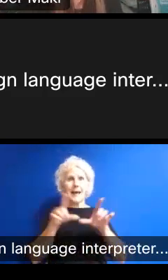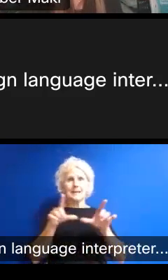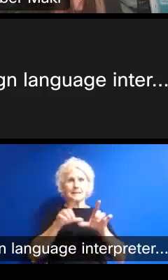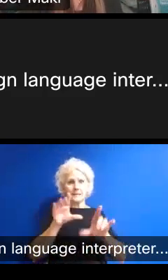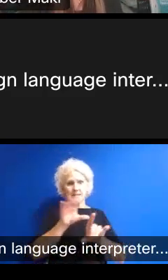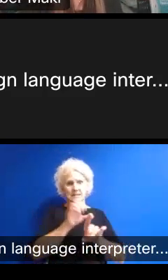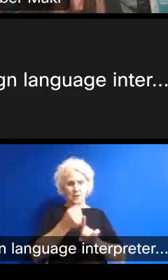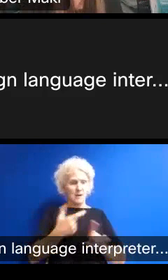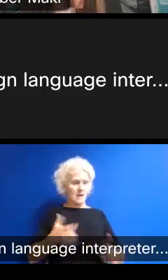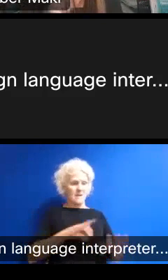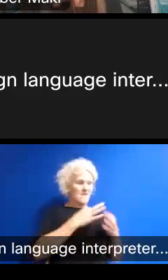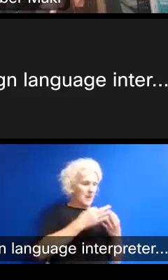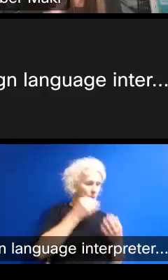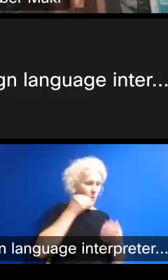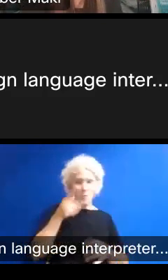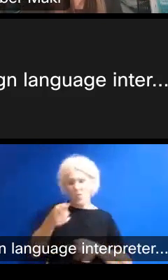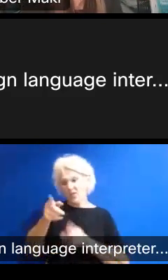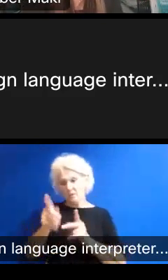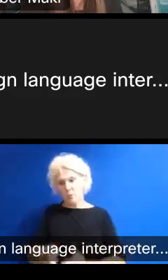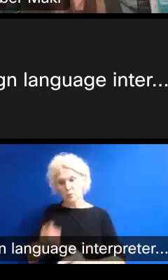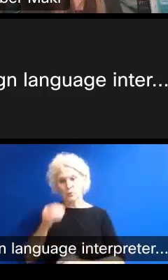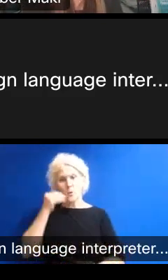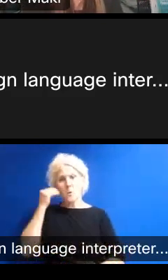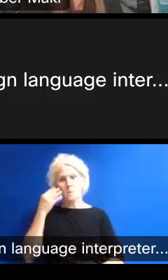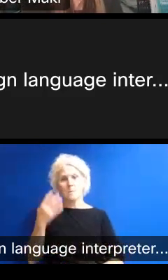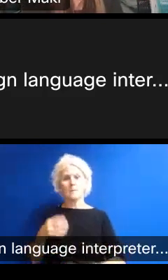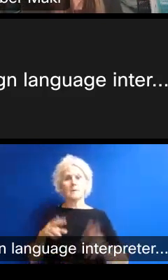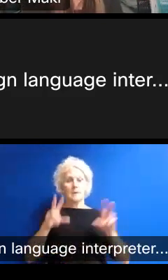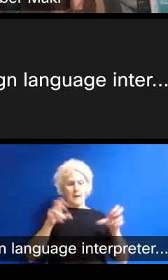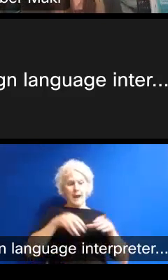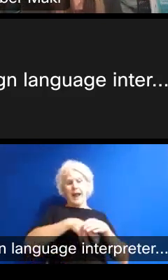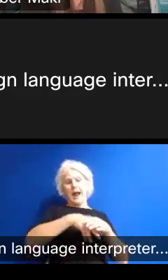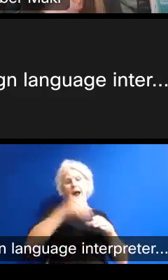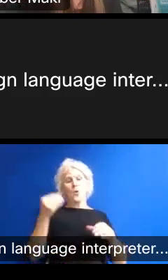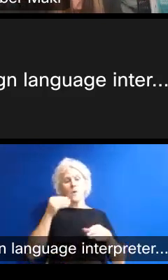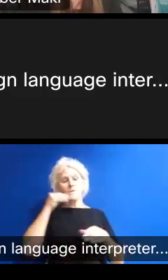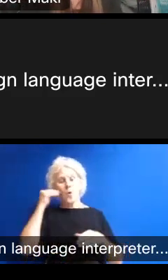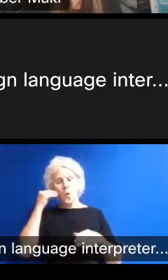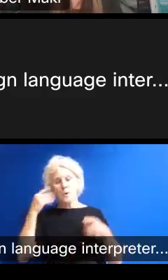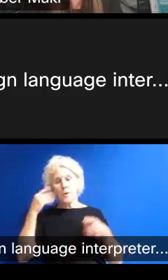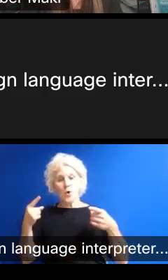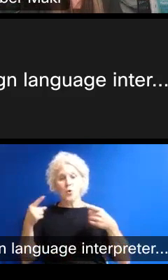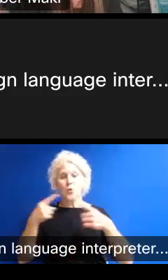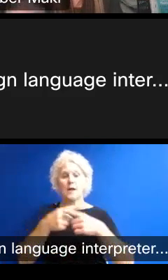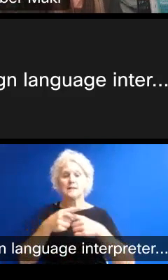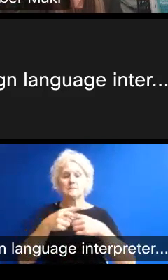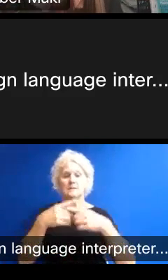or the person's owned home out of home crisis respite now the person has had to move to get